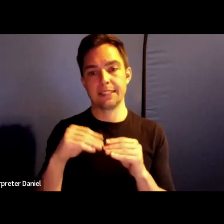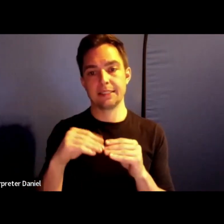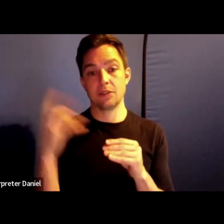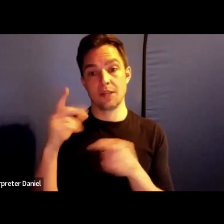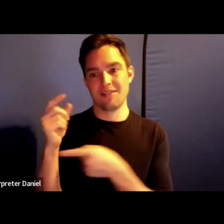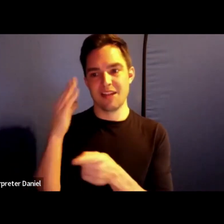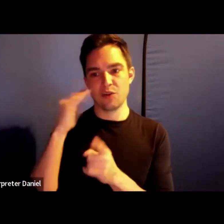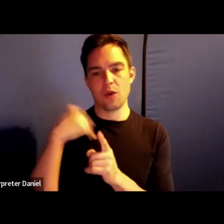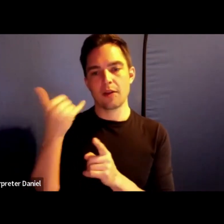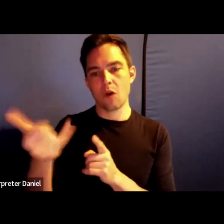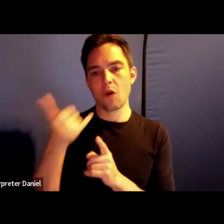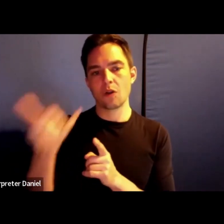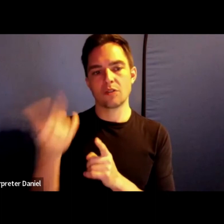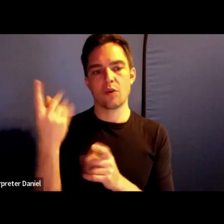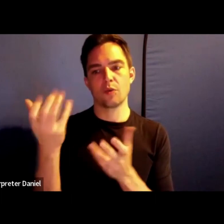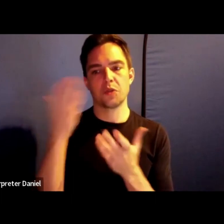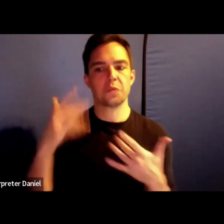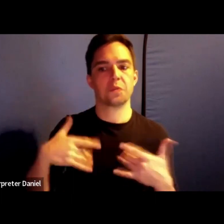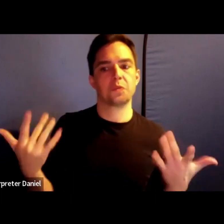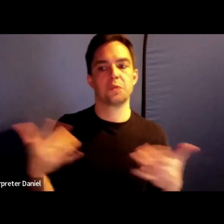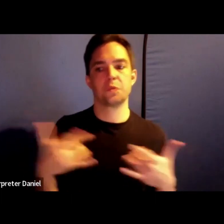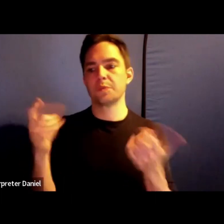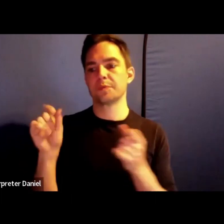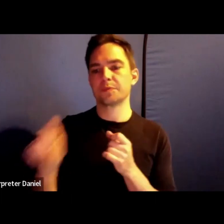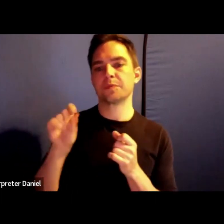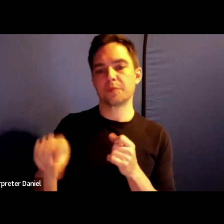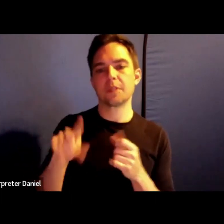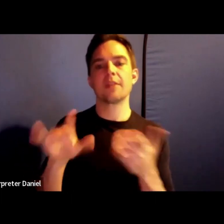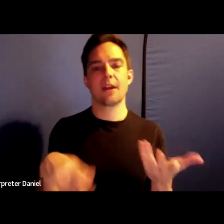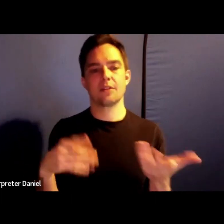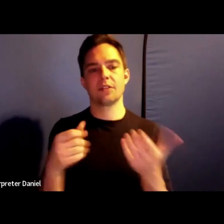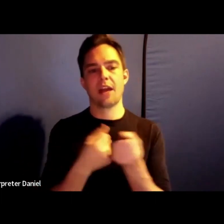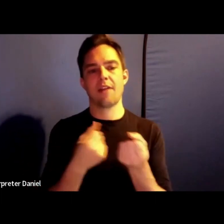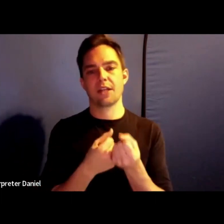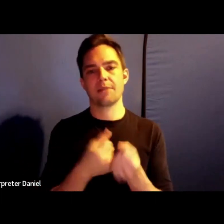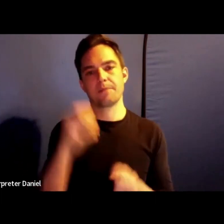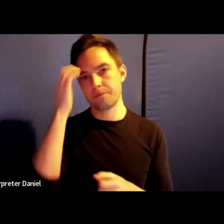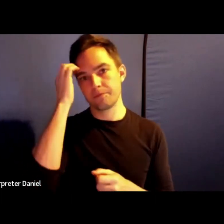called up and was always wanting to know what was going on. And, you know, an advocate. For a